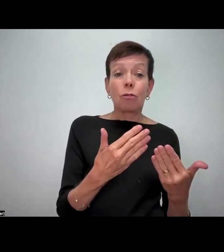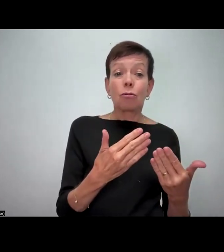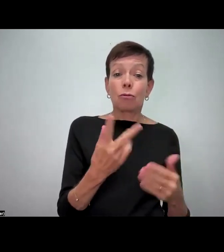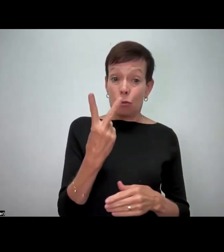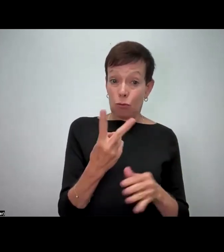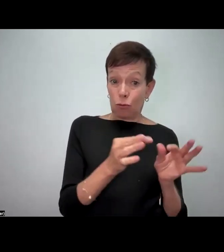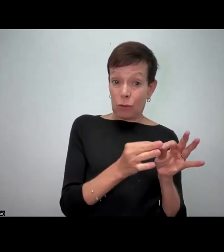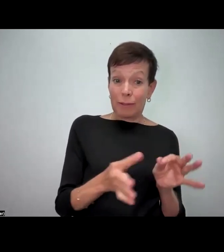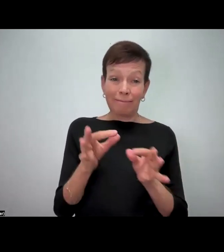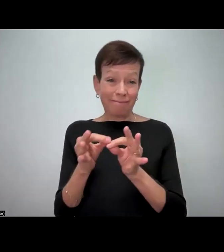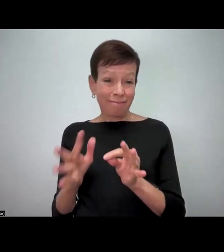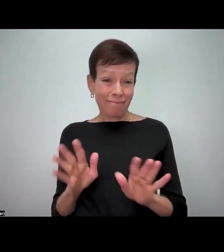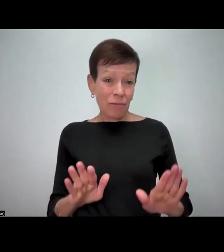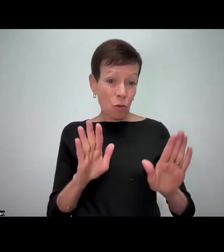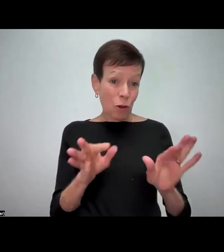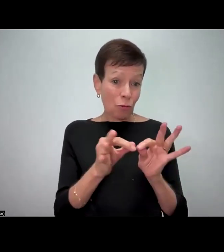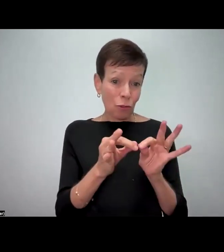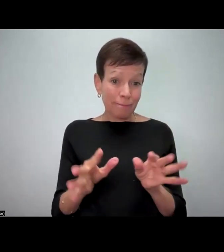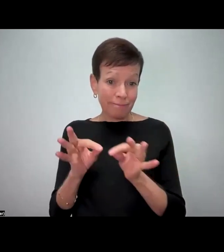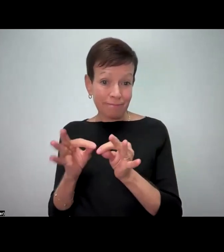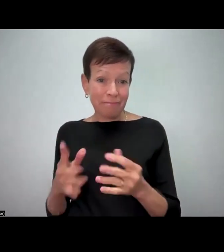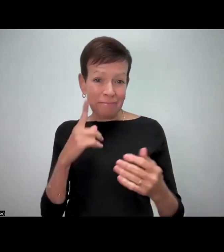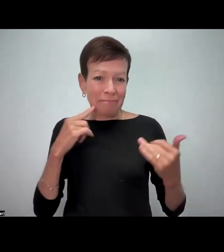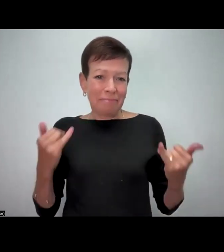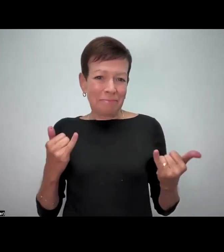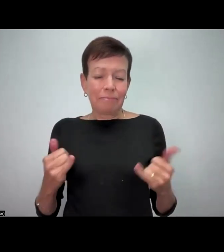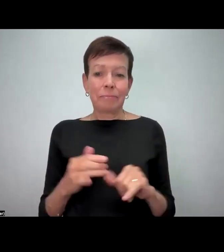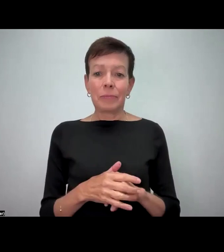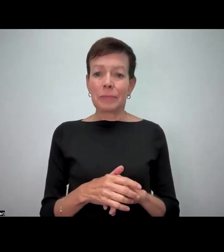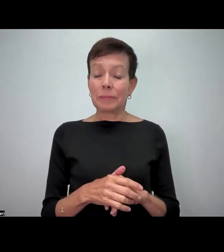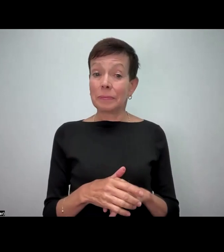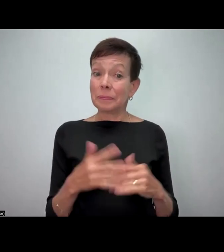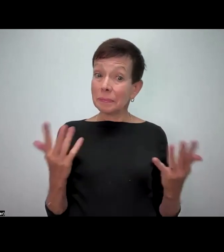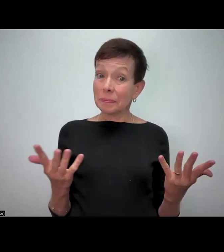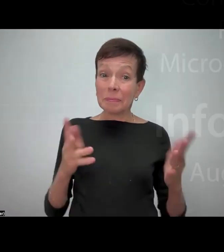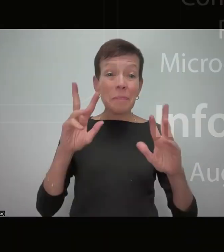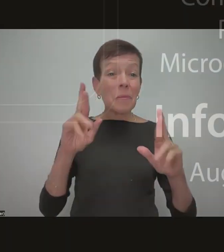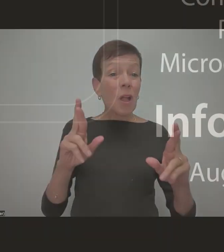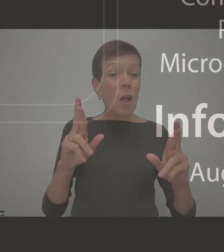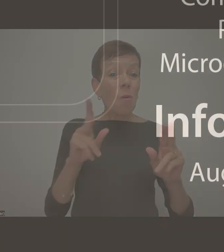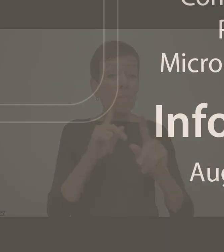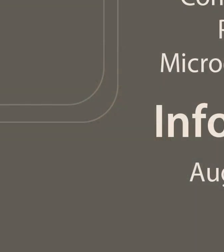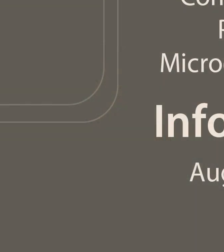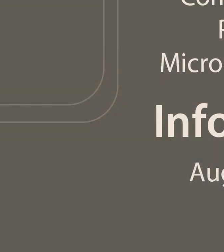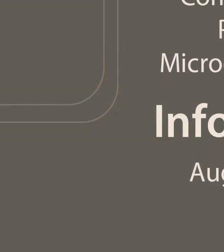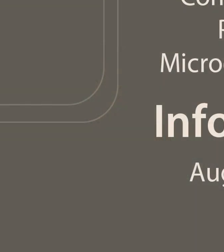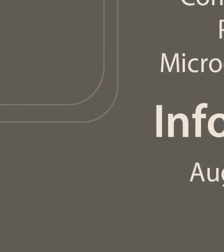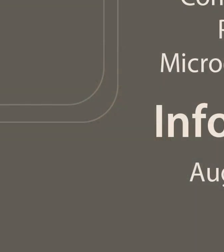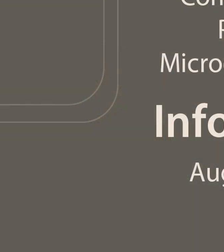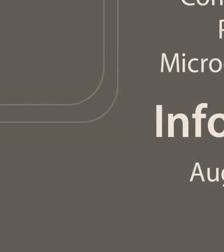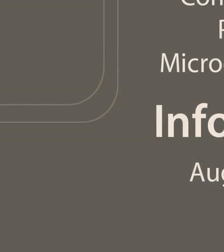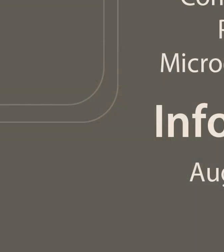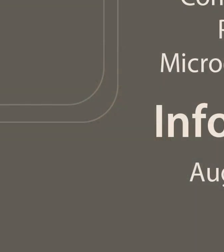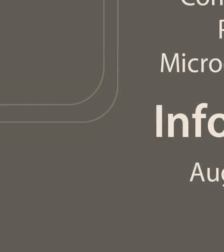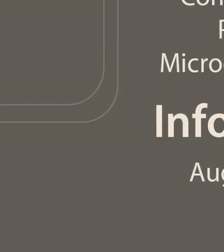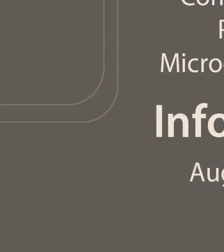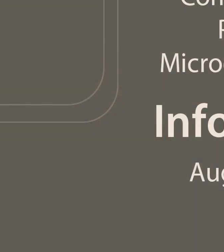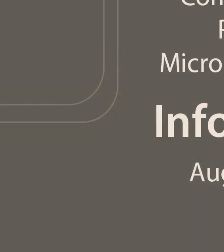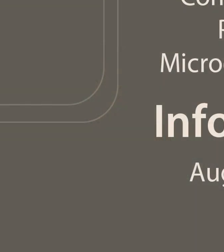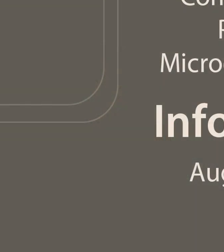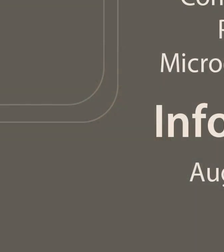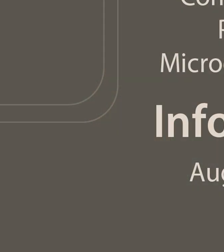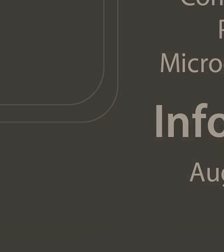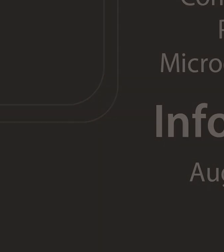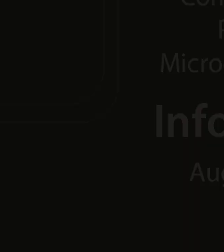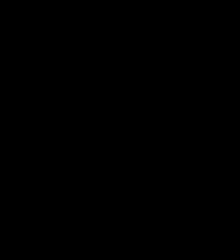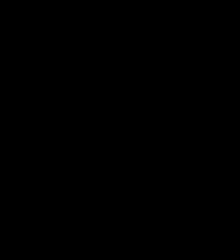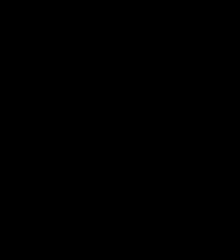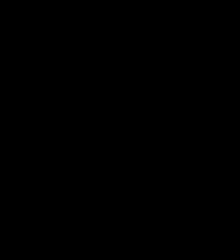wonderful ASL interpreters today and yeah, I hope to talk to you all in the future.